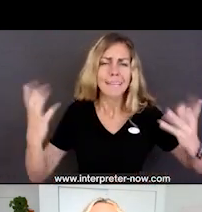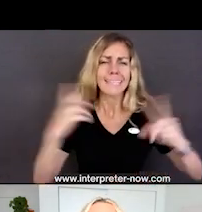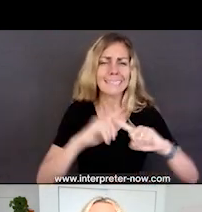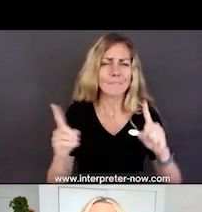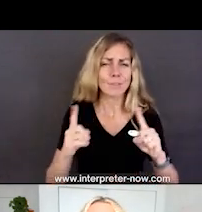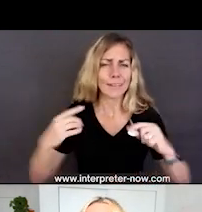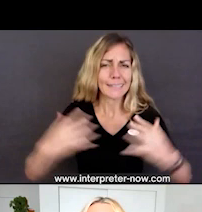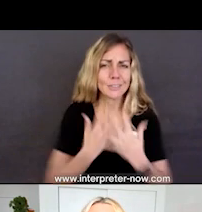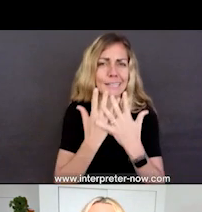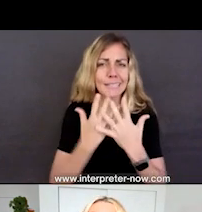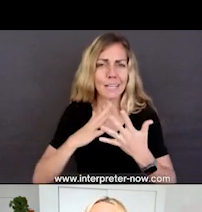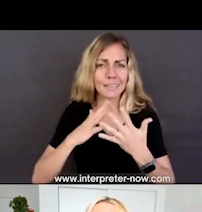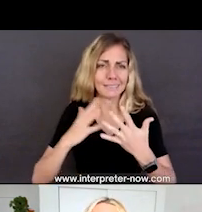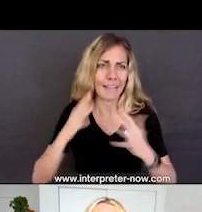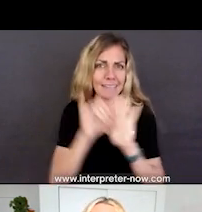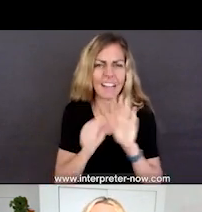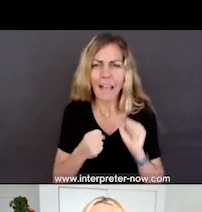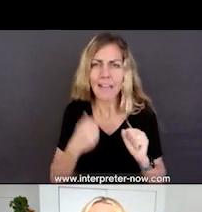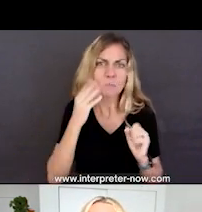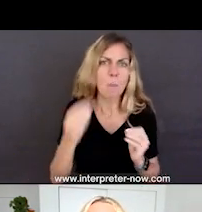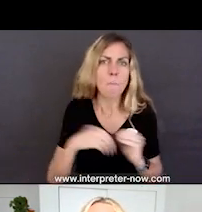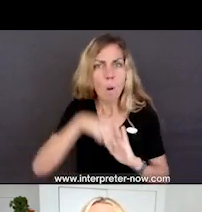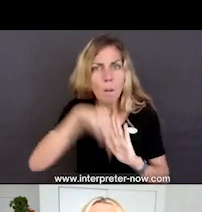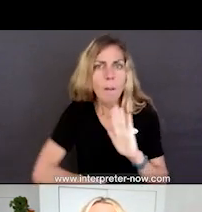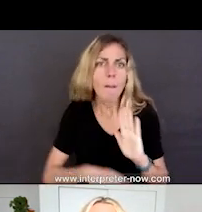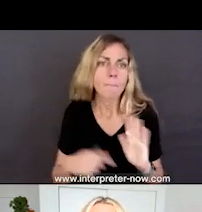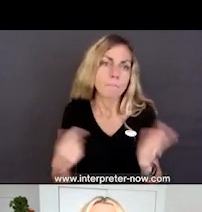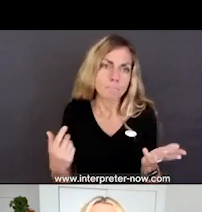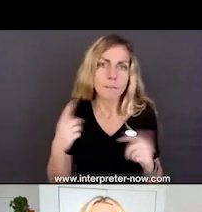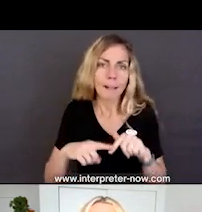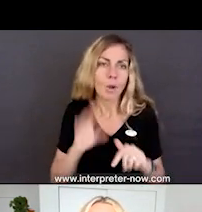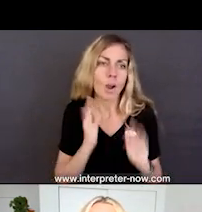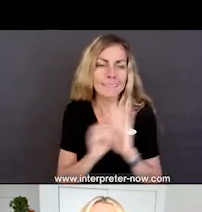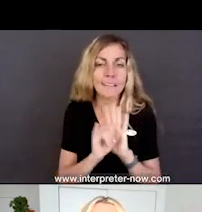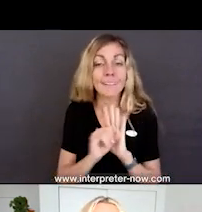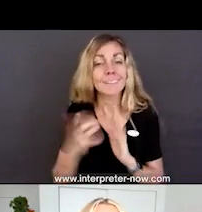We may experience different or deeper microaggressions depending on those different aspects of identity.